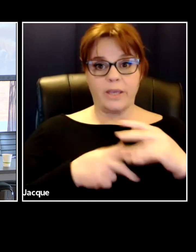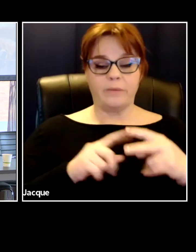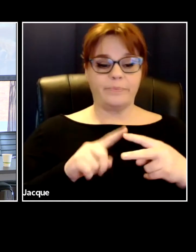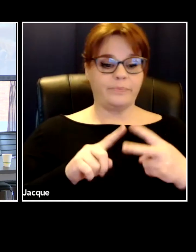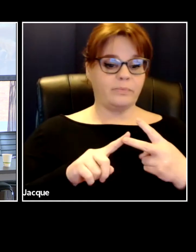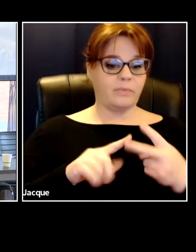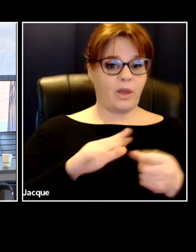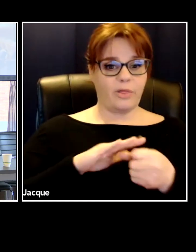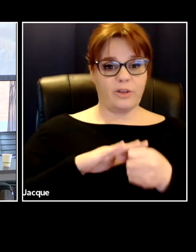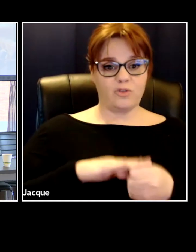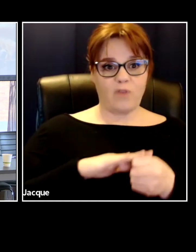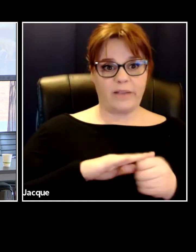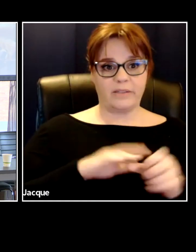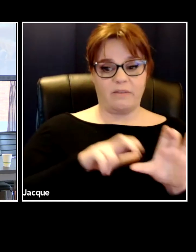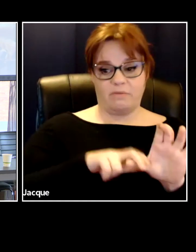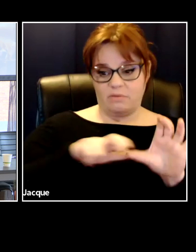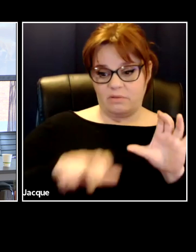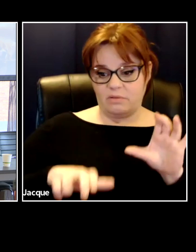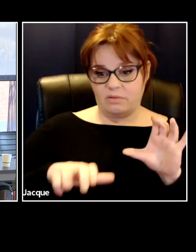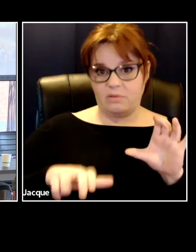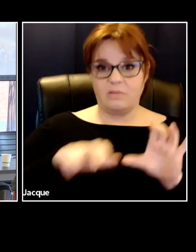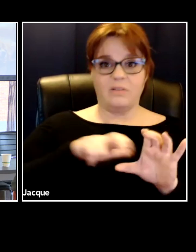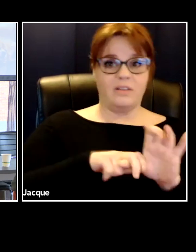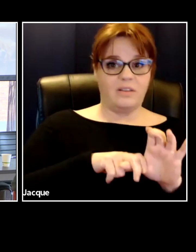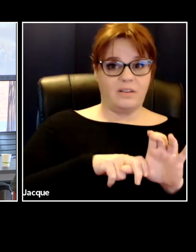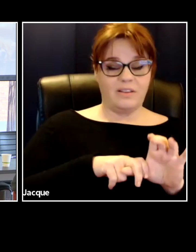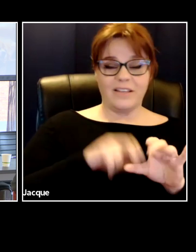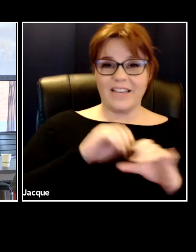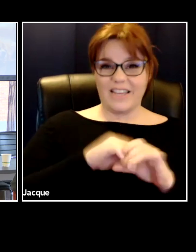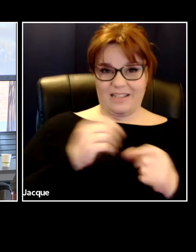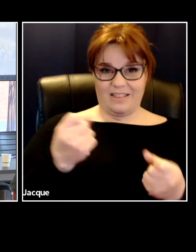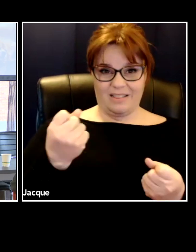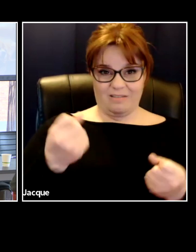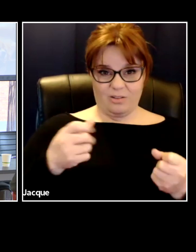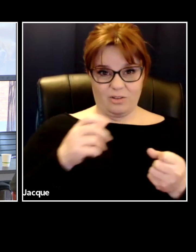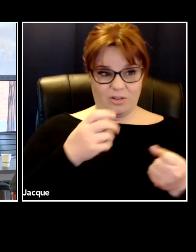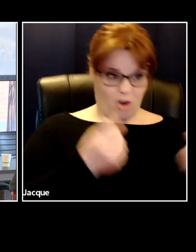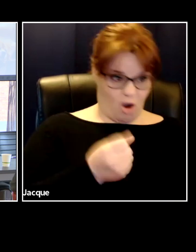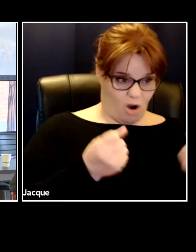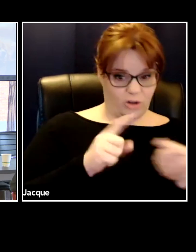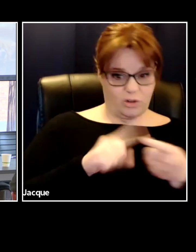of transferring in and out of chairs if you have to do that to be able to drive. Um and then you